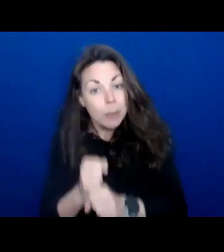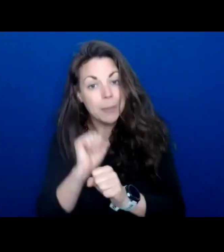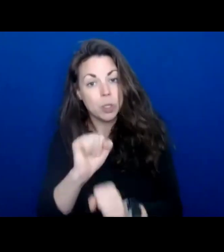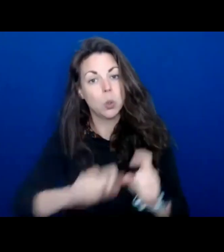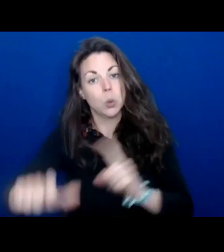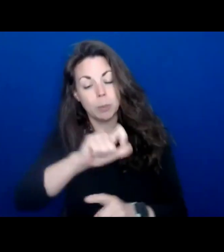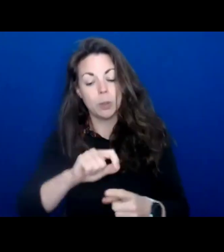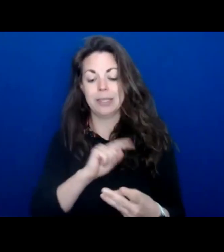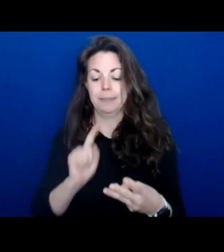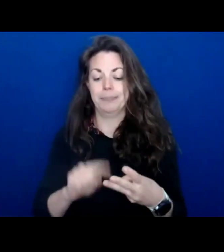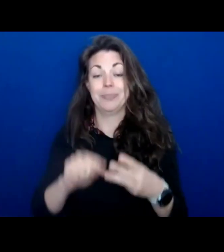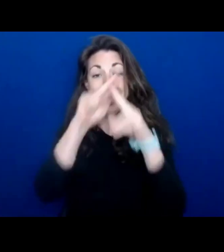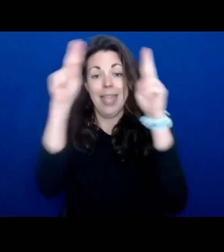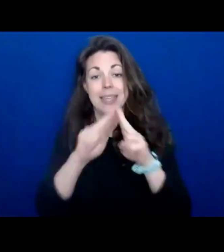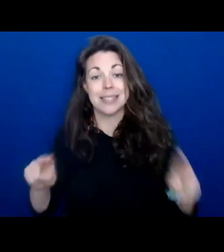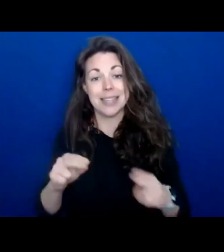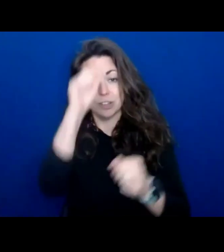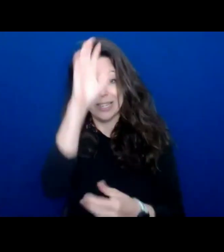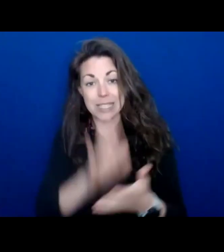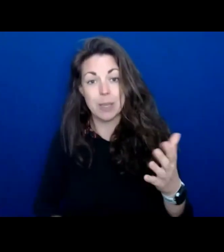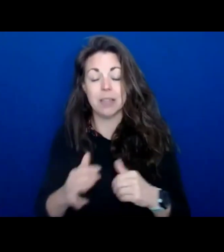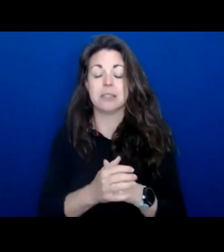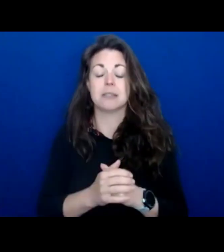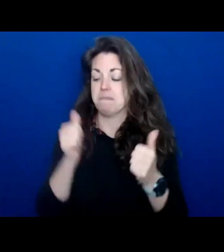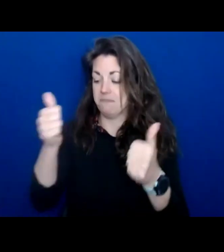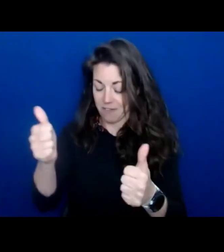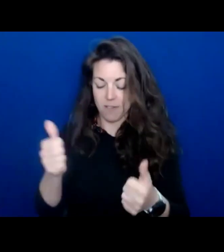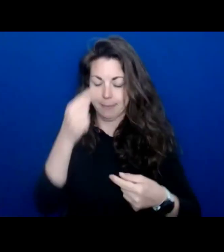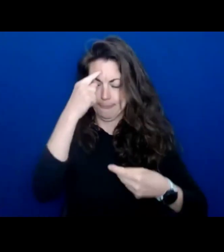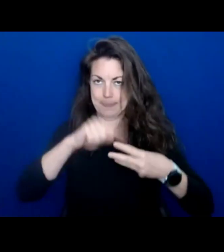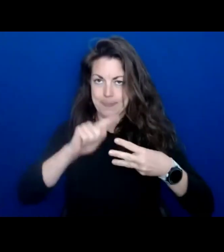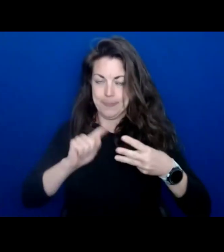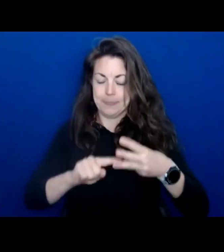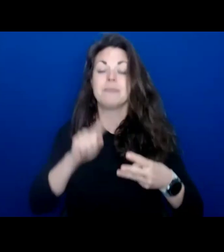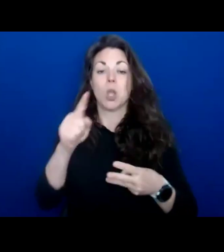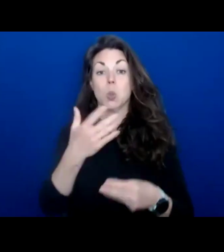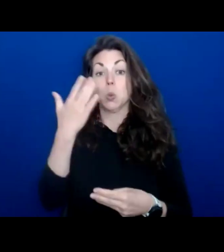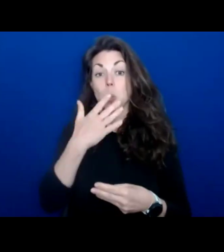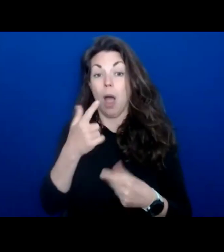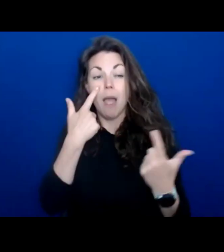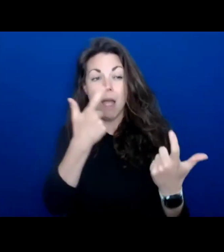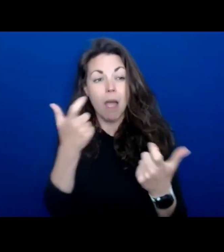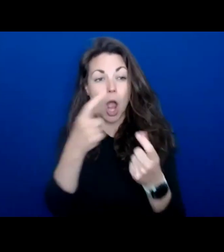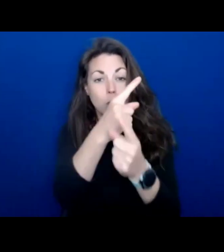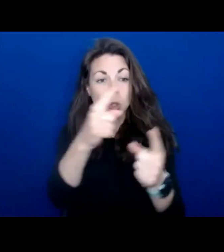Throughout high school, I studied and found which college or university had the best international development